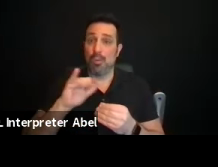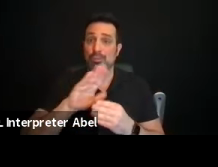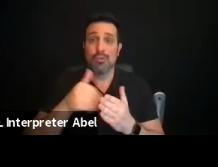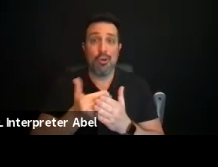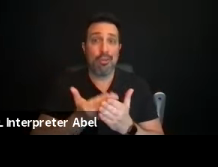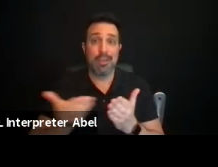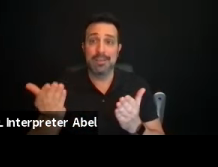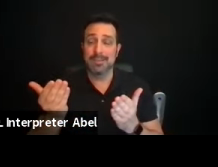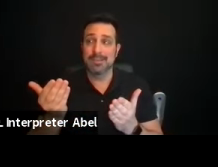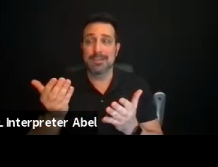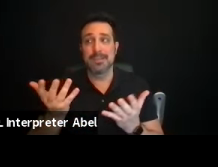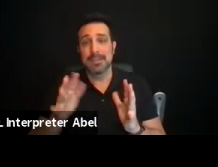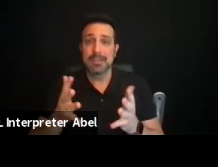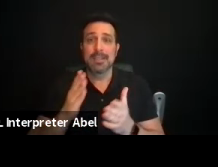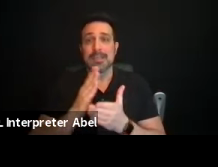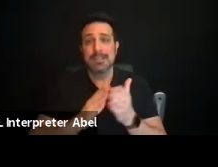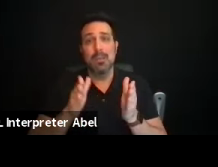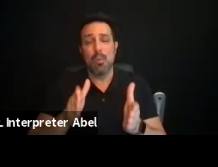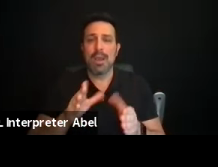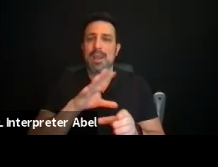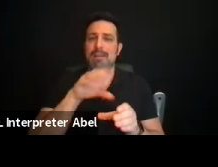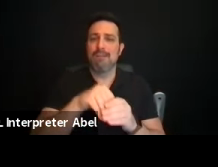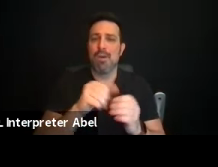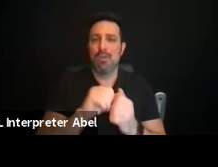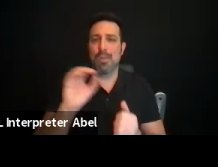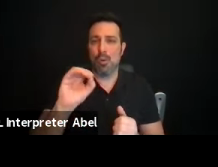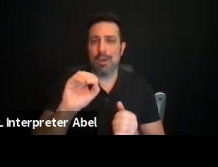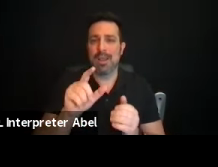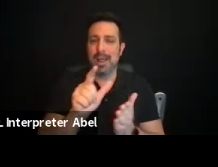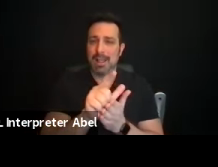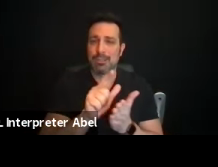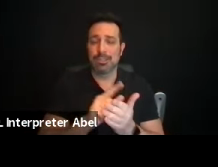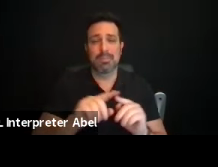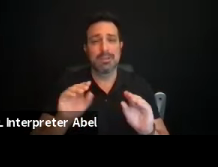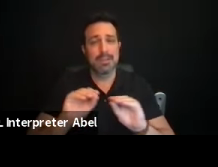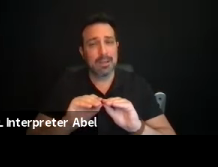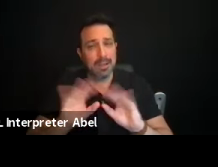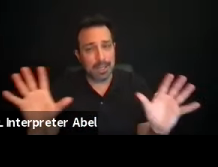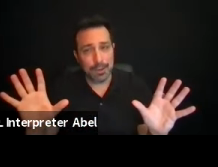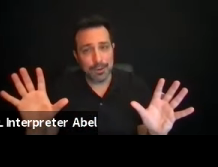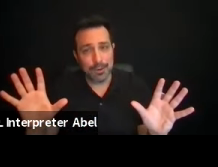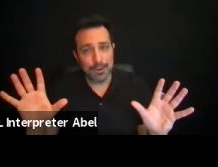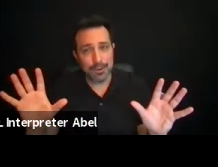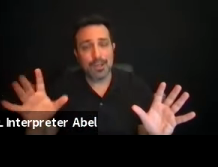in place that prohibits warrantless civil arrests in and around courthouses. So these are all things that are